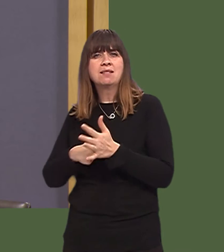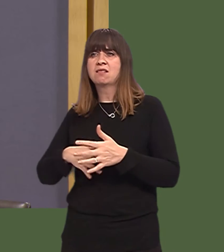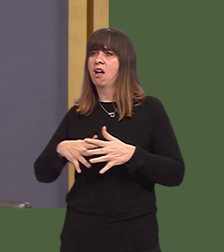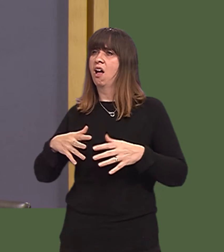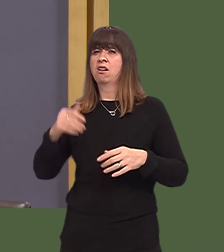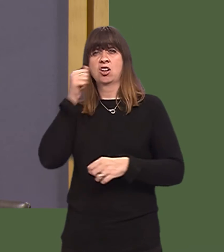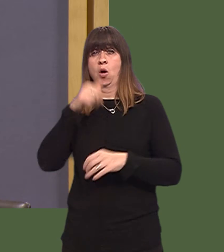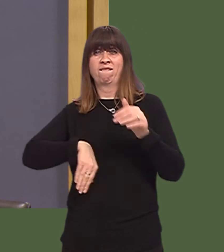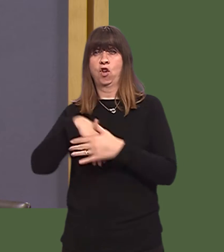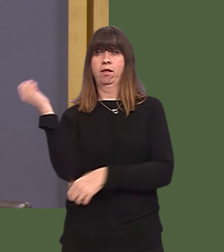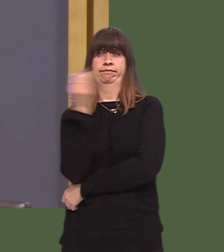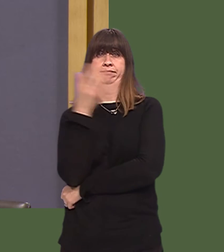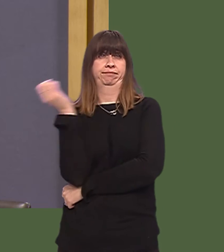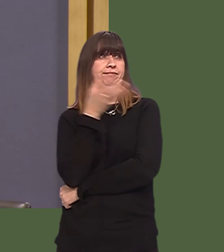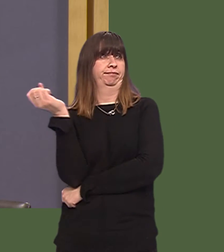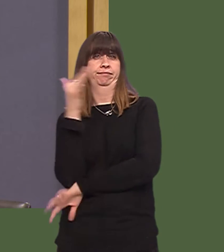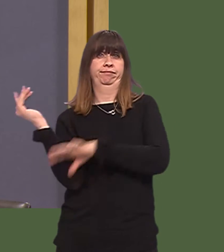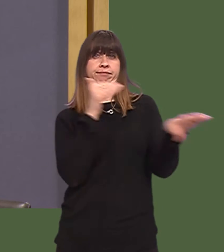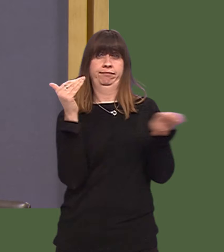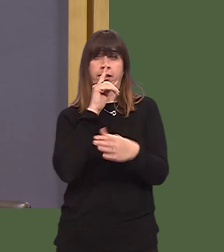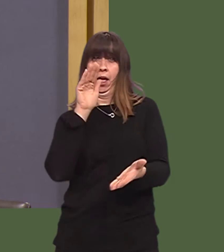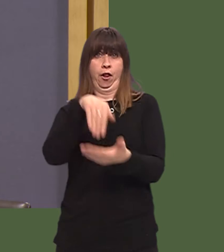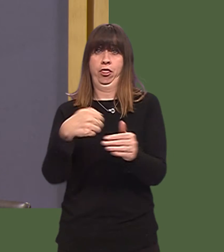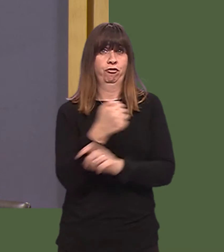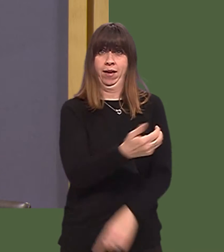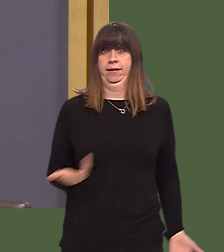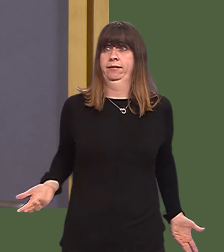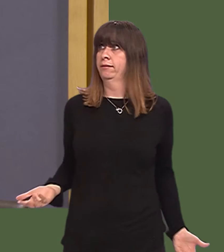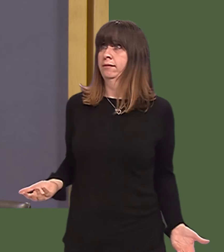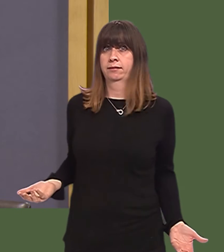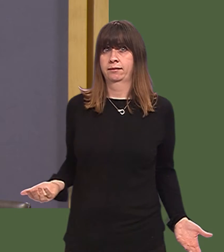And, as electrification is so deeply delayed from the UK Government, can I ask that the